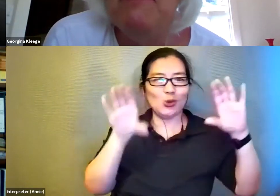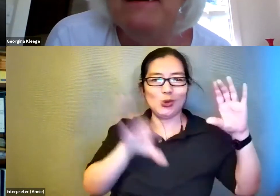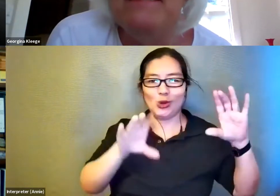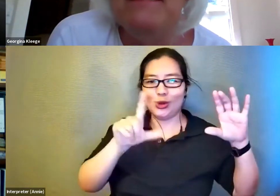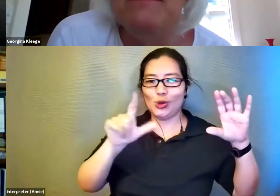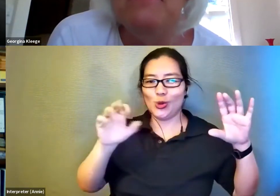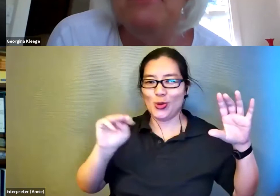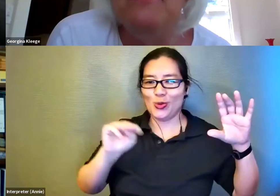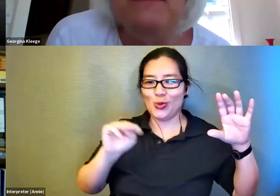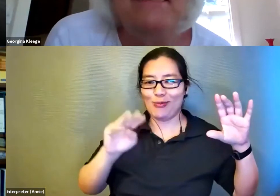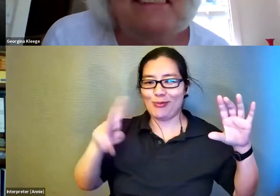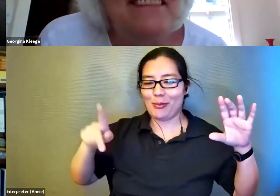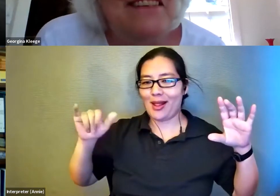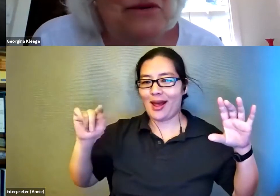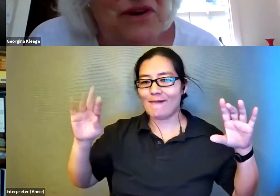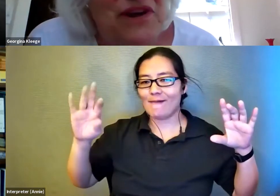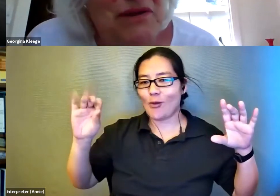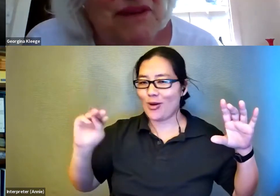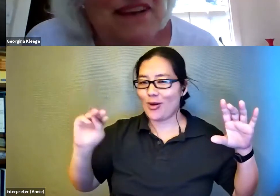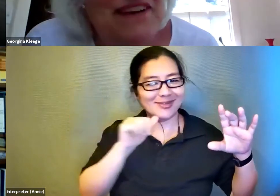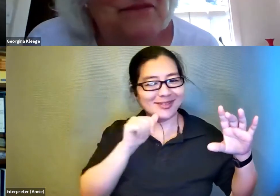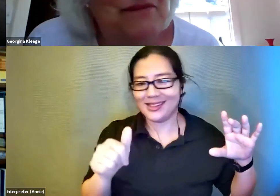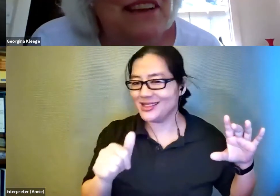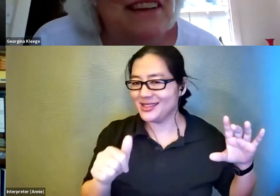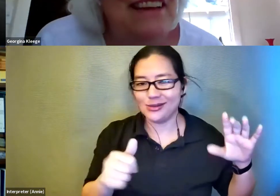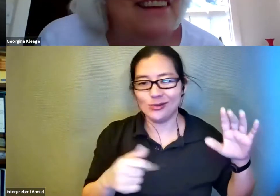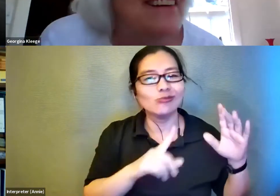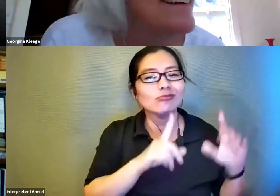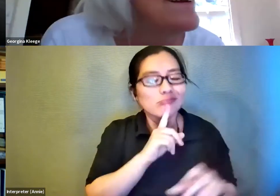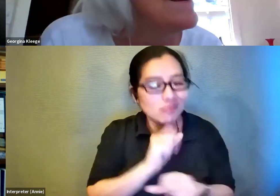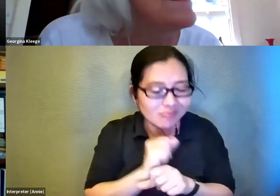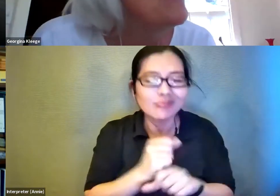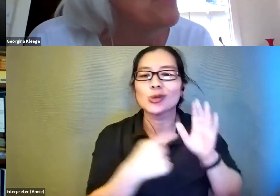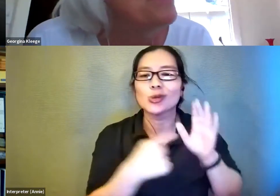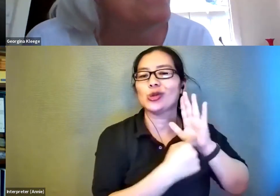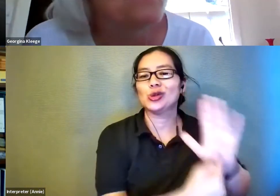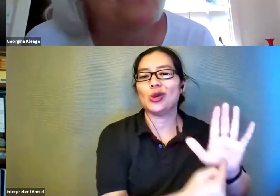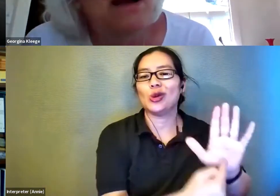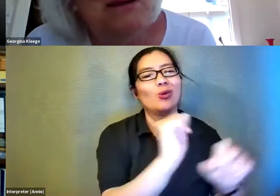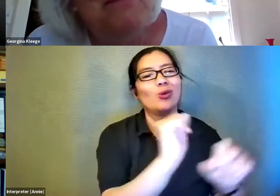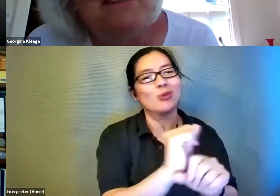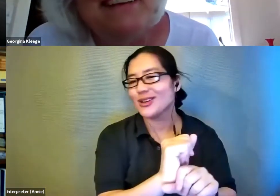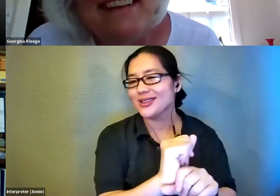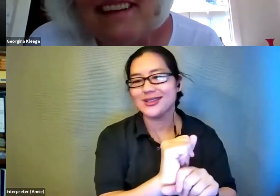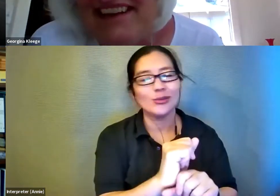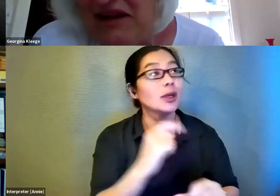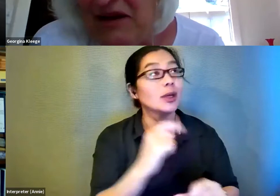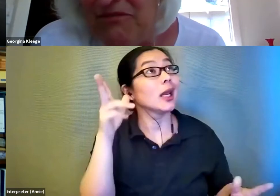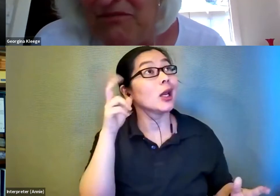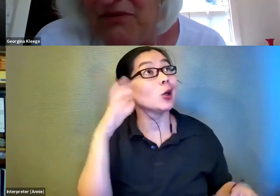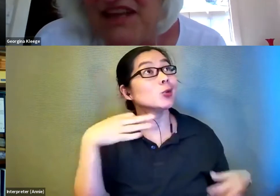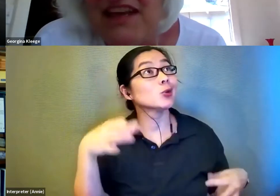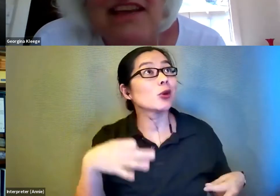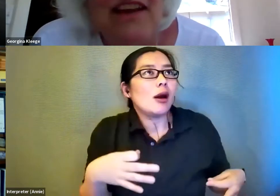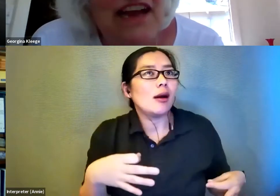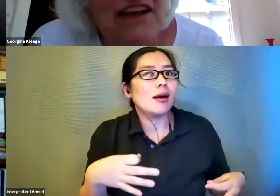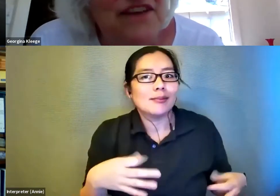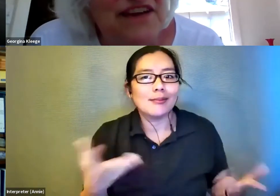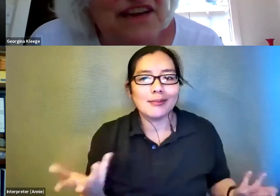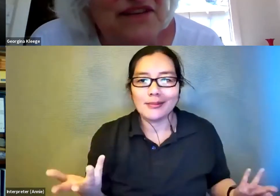because it doesn't do justice to the work because we can hear the work described, but we can't get our hands on it.